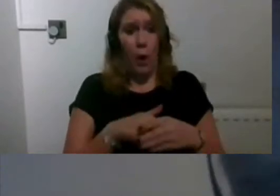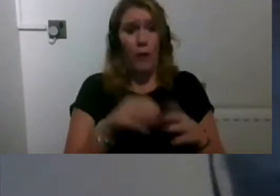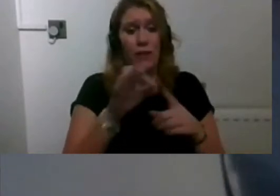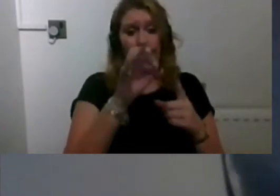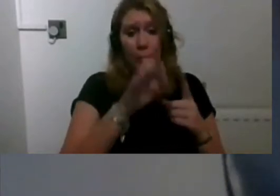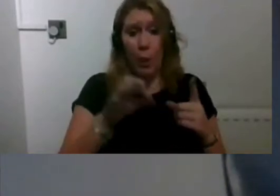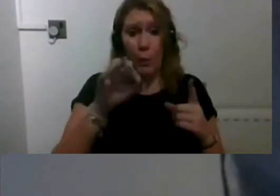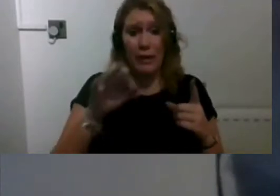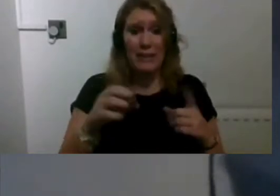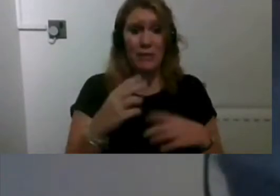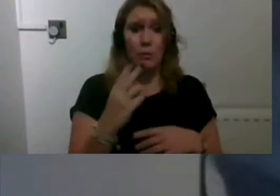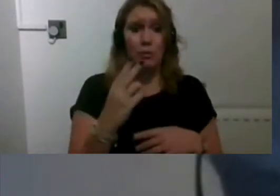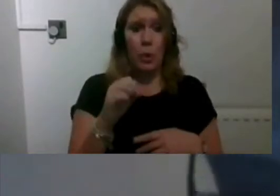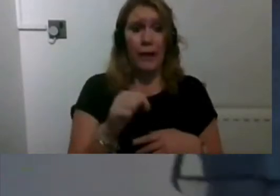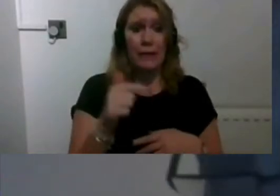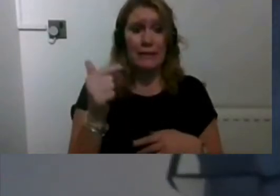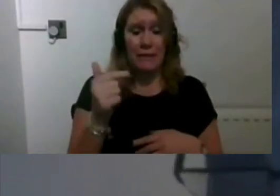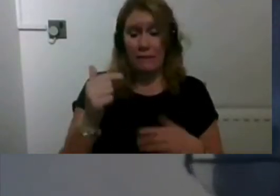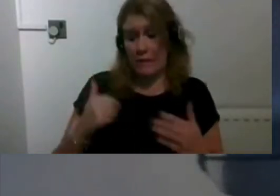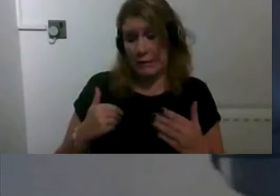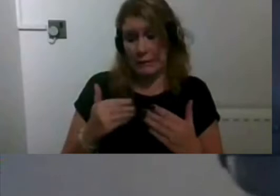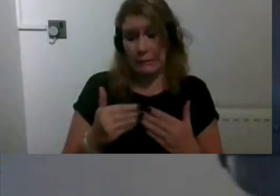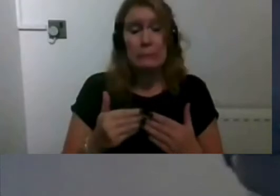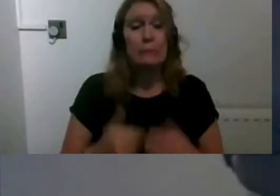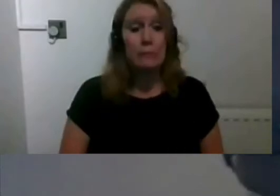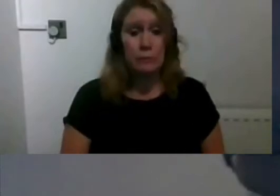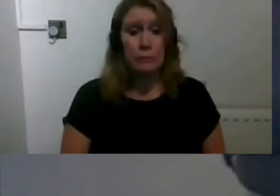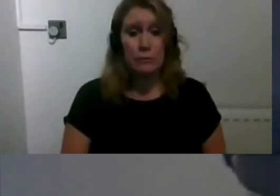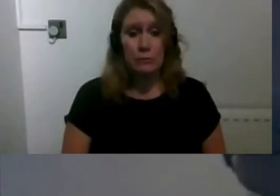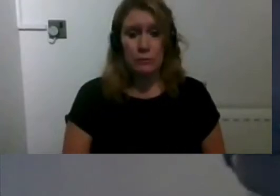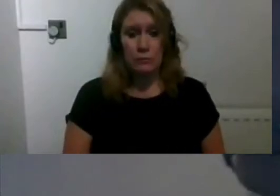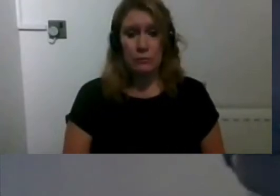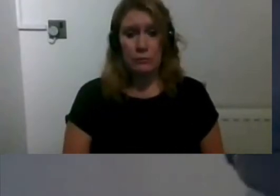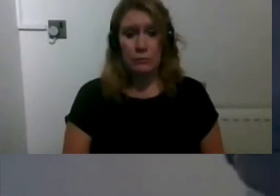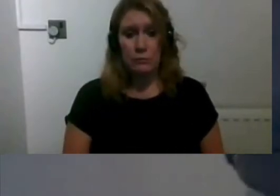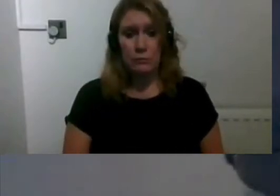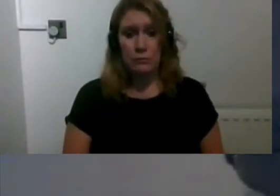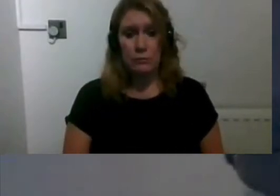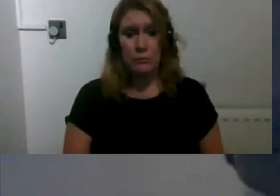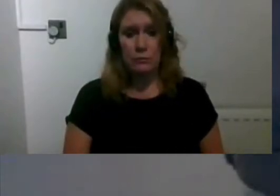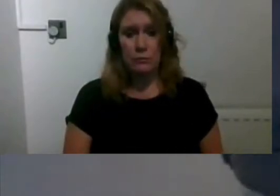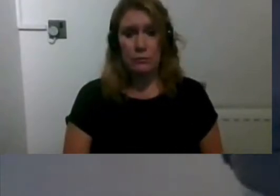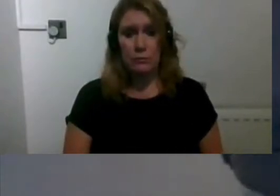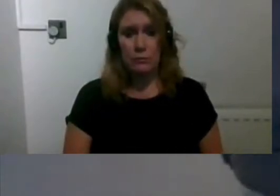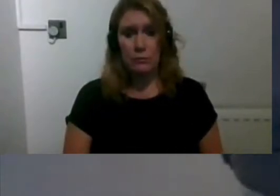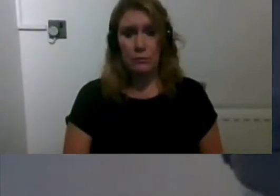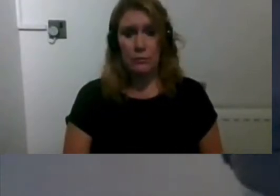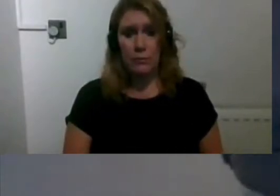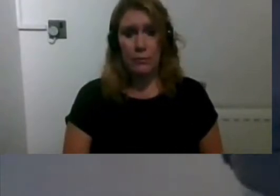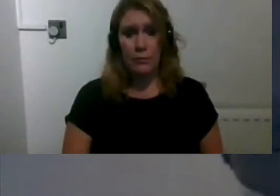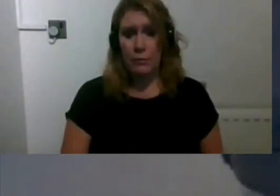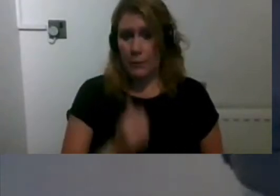since about 2017. I have not been doing it